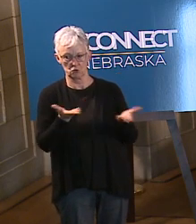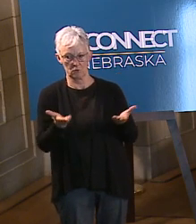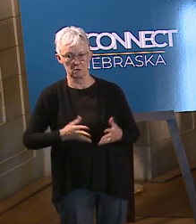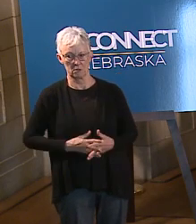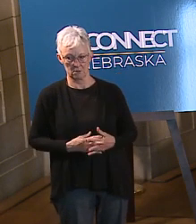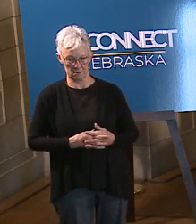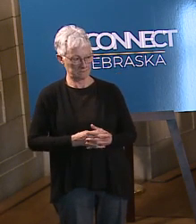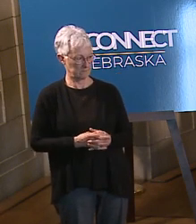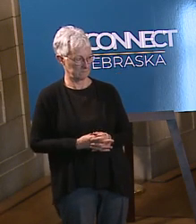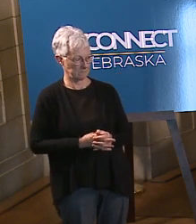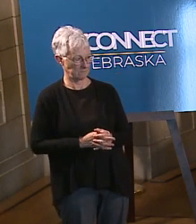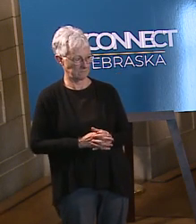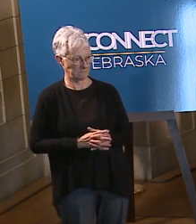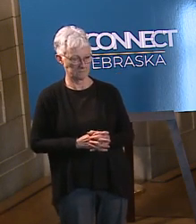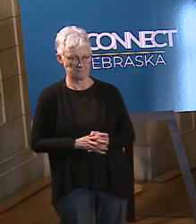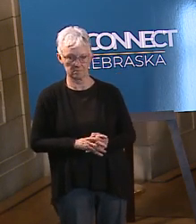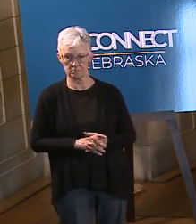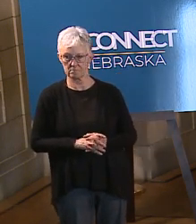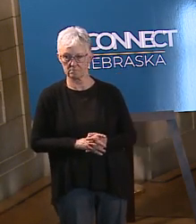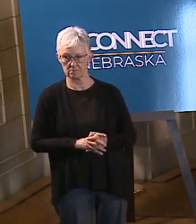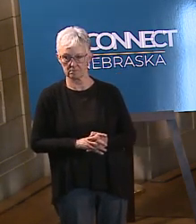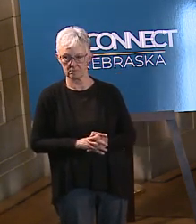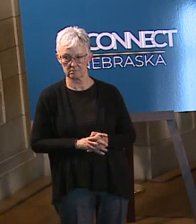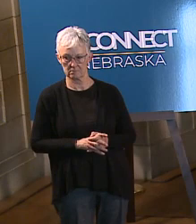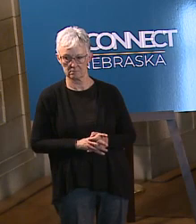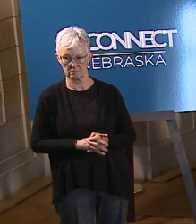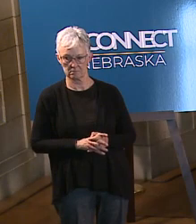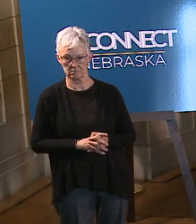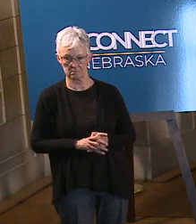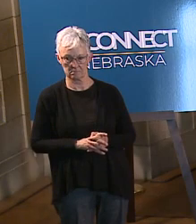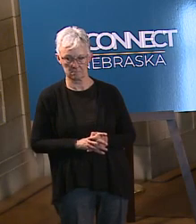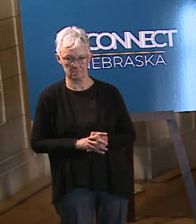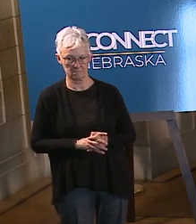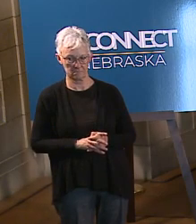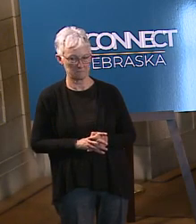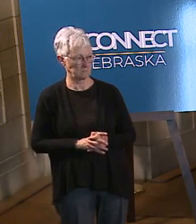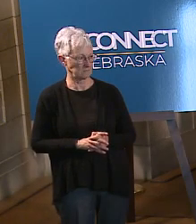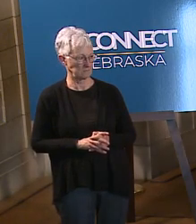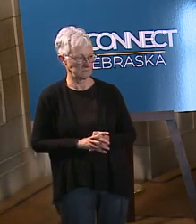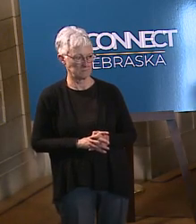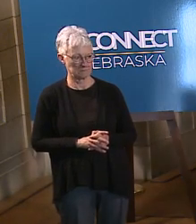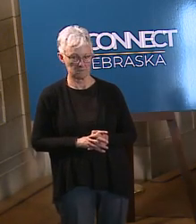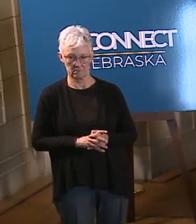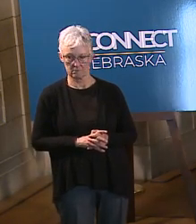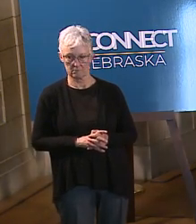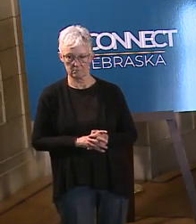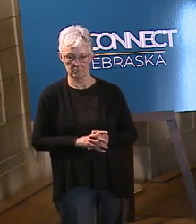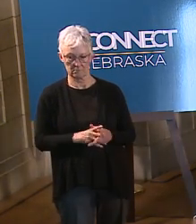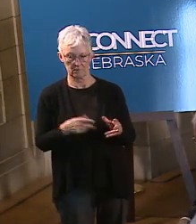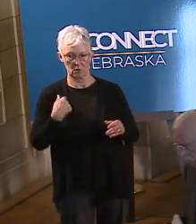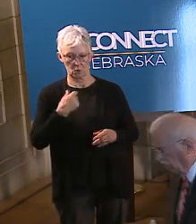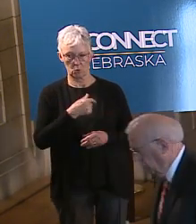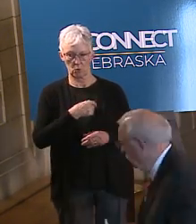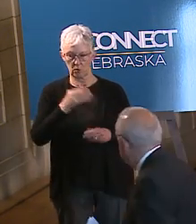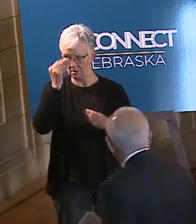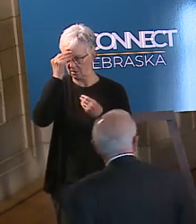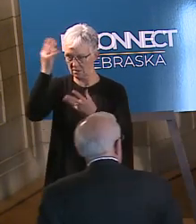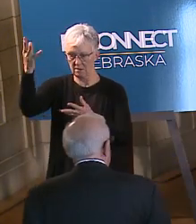OFFICES OPEN SO PEOPLE COULD